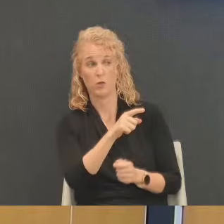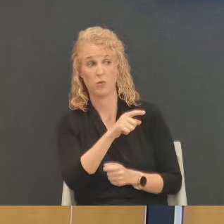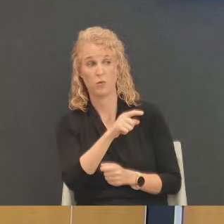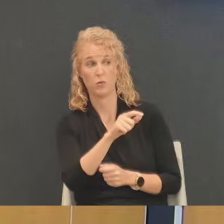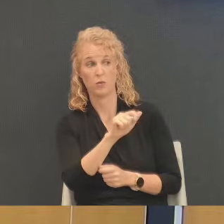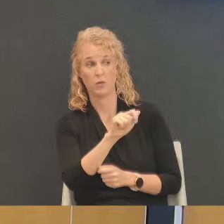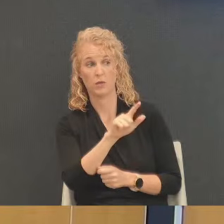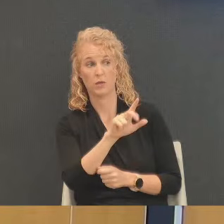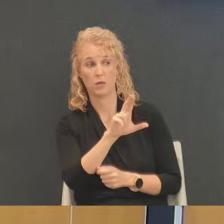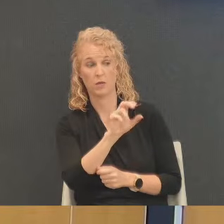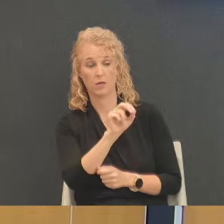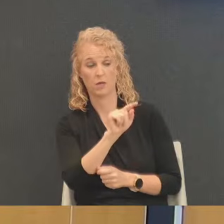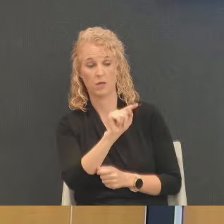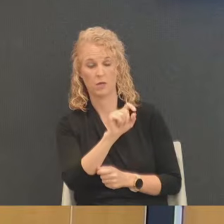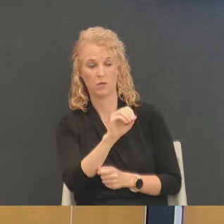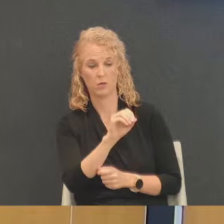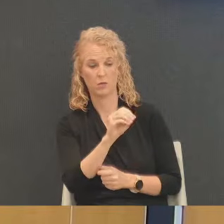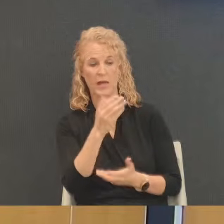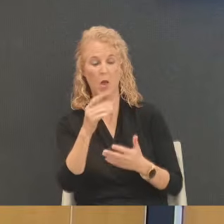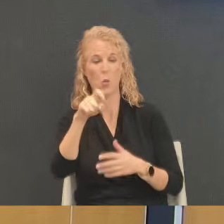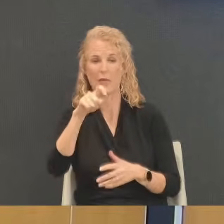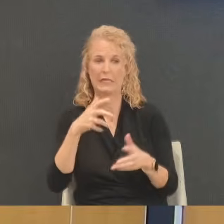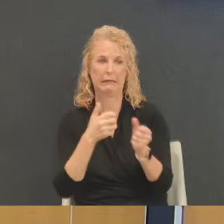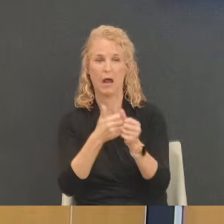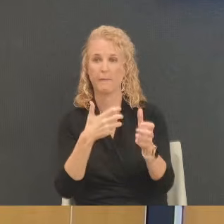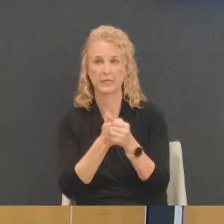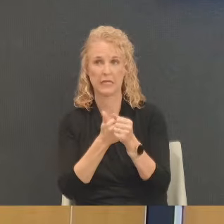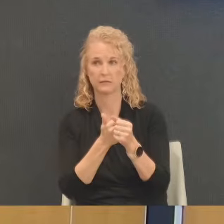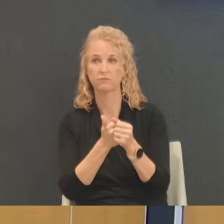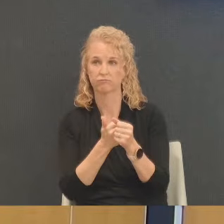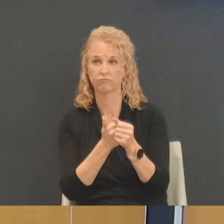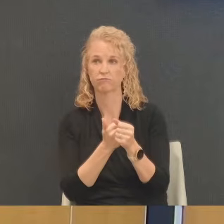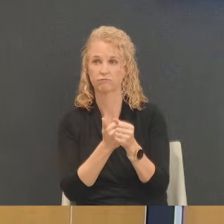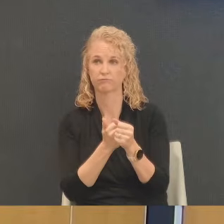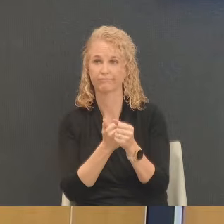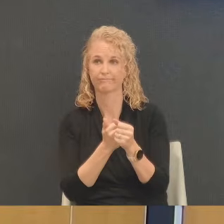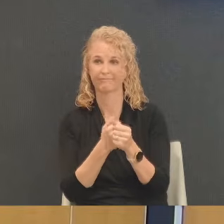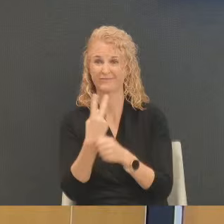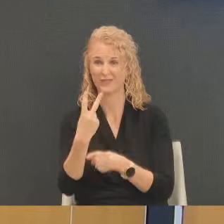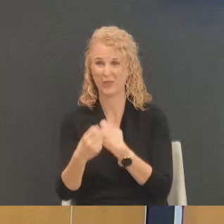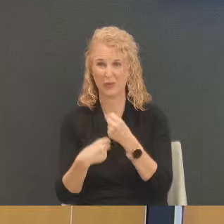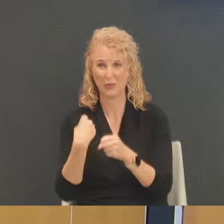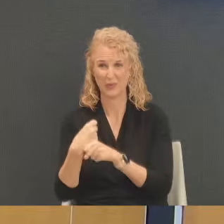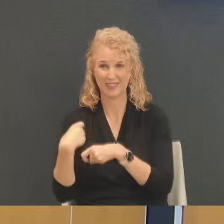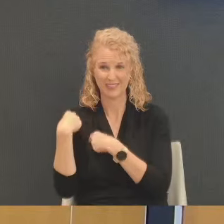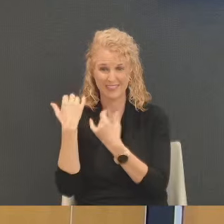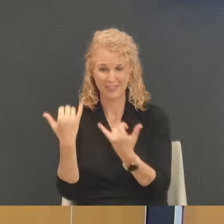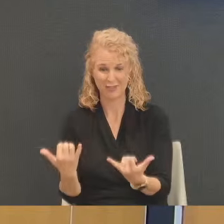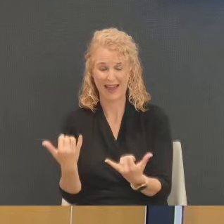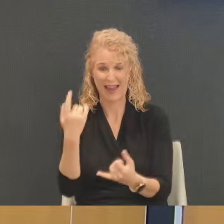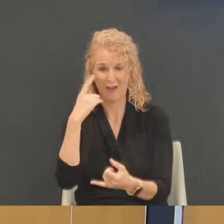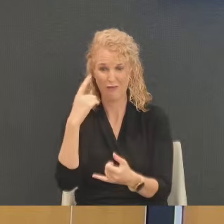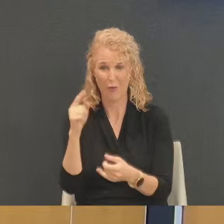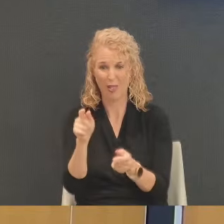leaves I think we need to have an update because it shouldn't be two years. Um, we've got we're